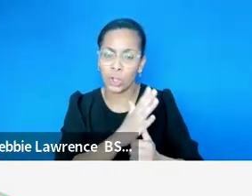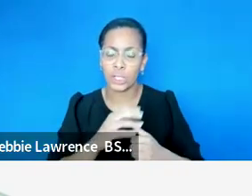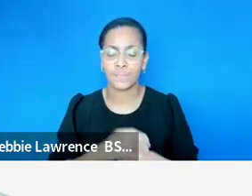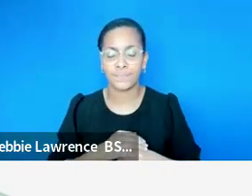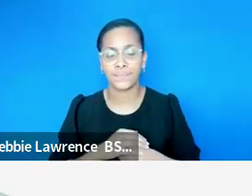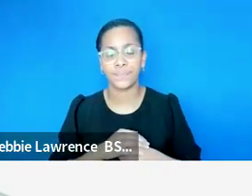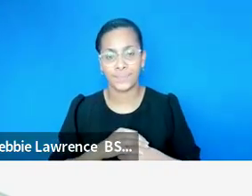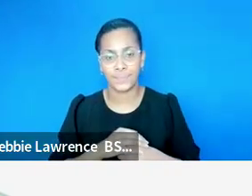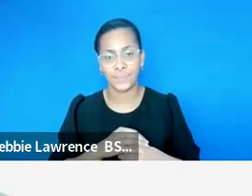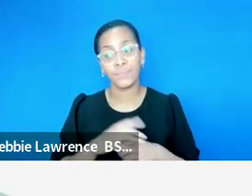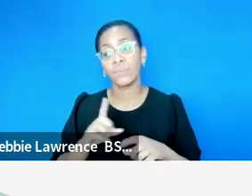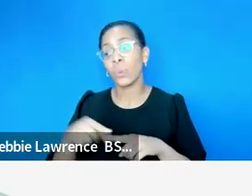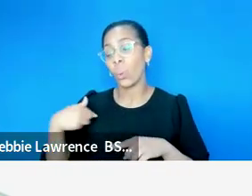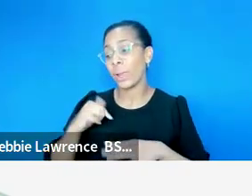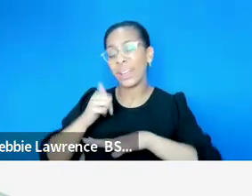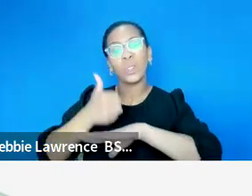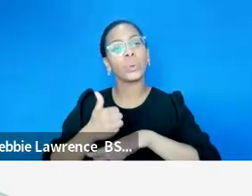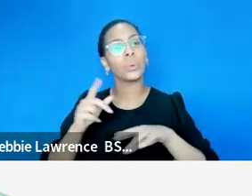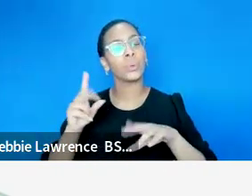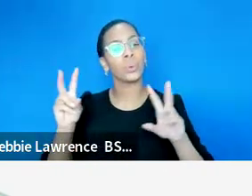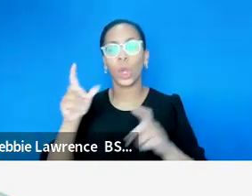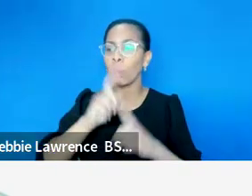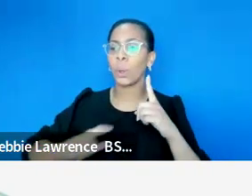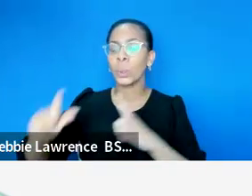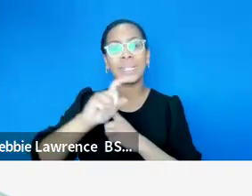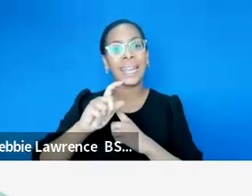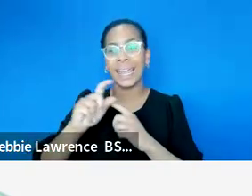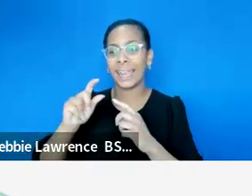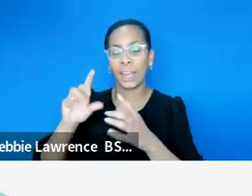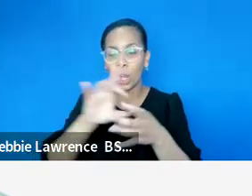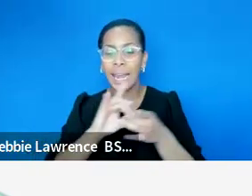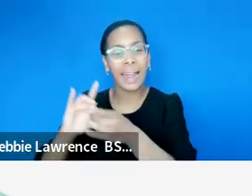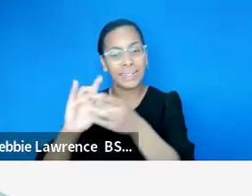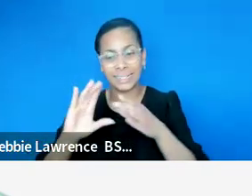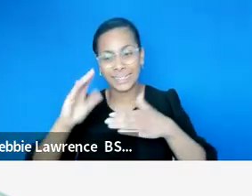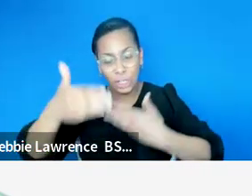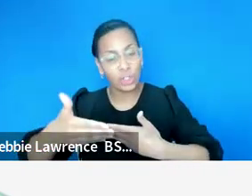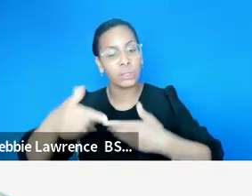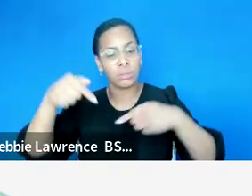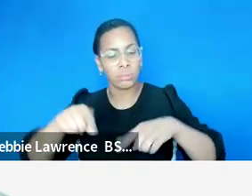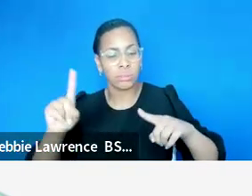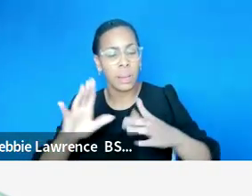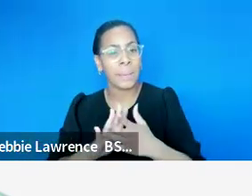host community connect sessions to provide a supportive and judgment-free space for colleagues.